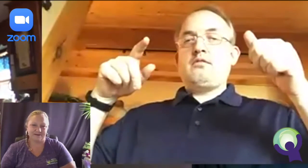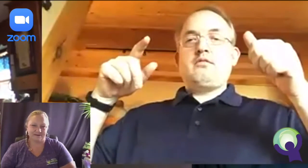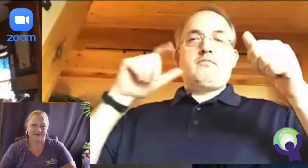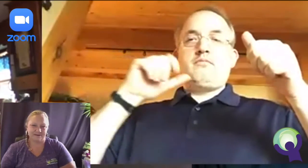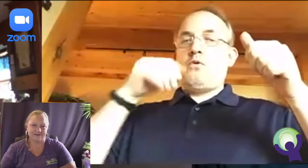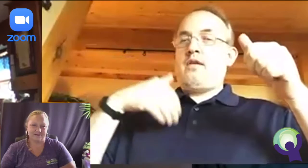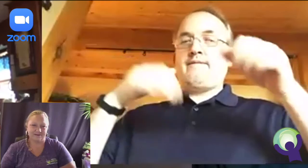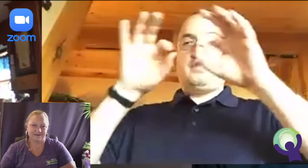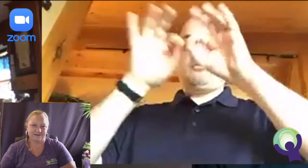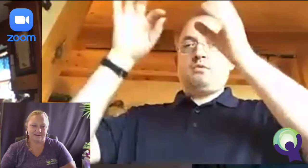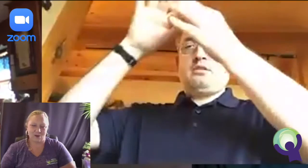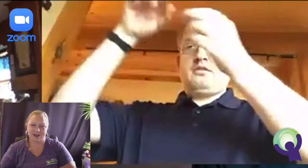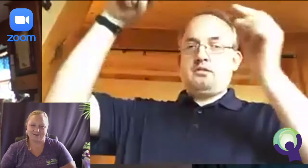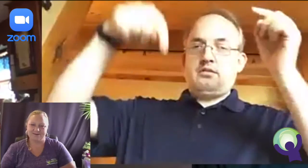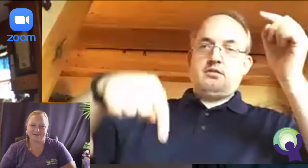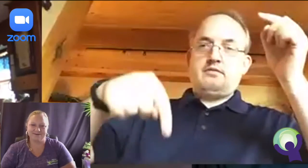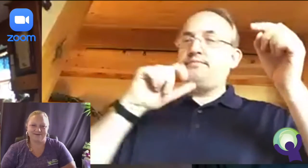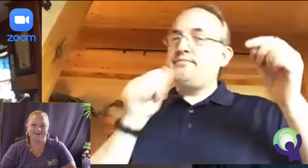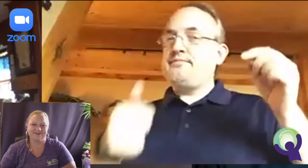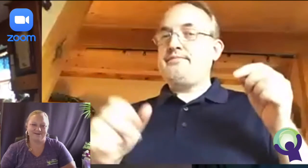the focus then is the degree